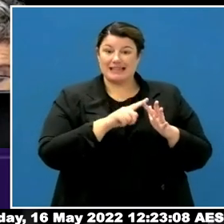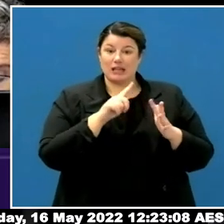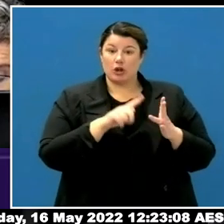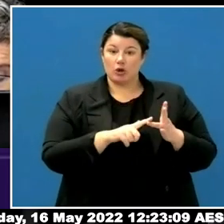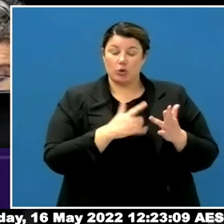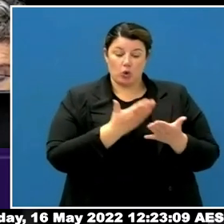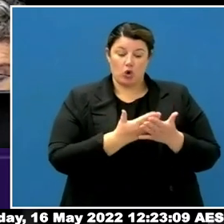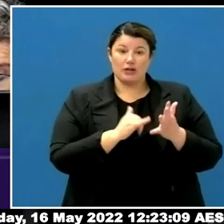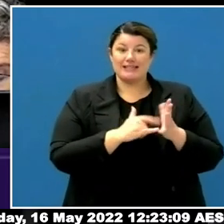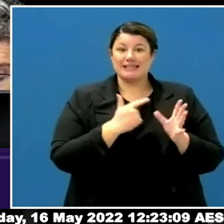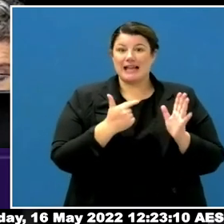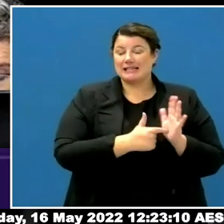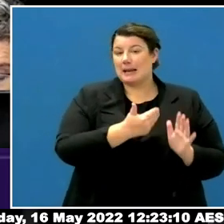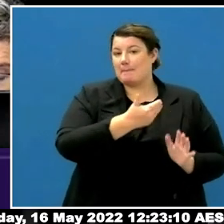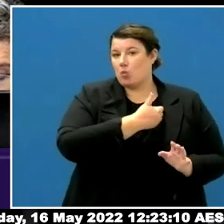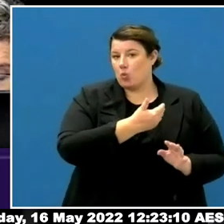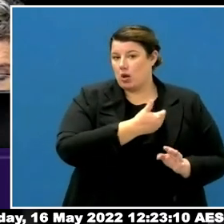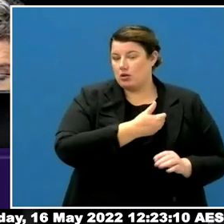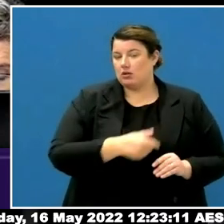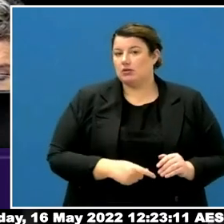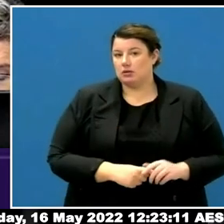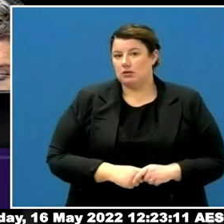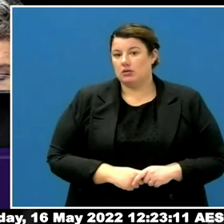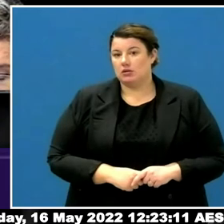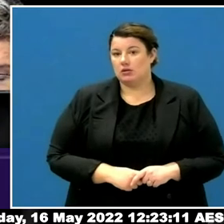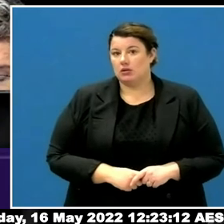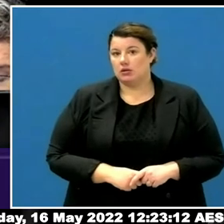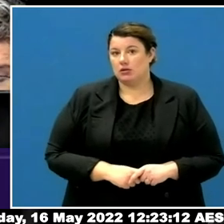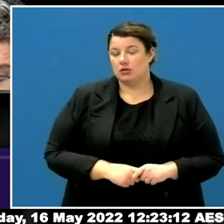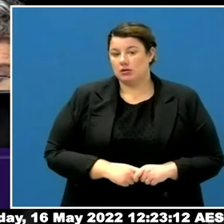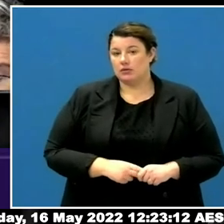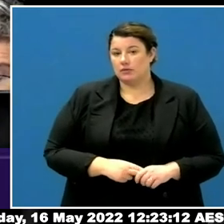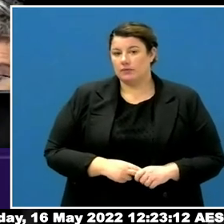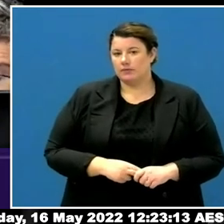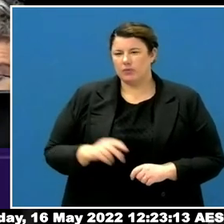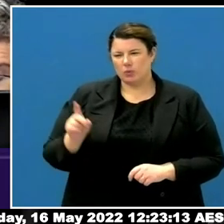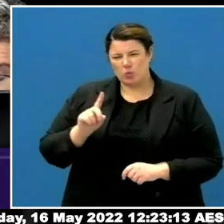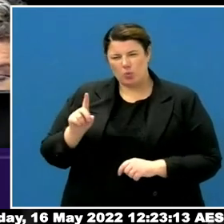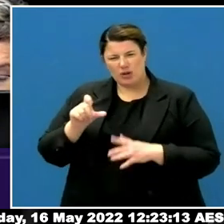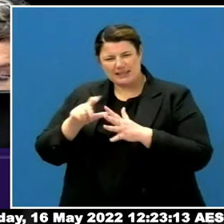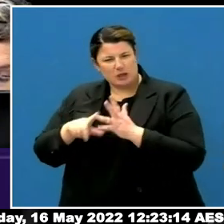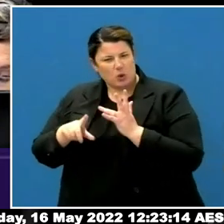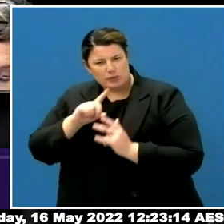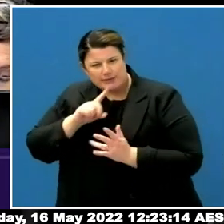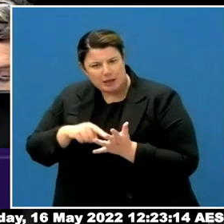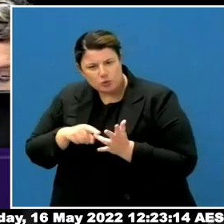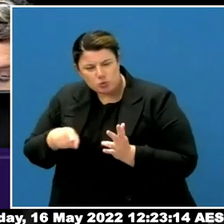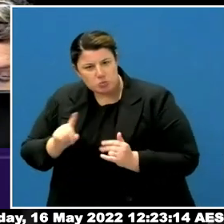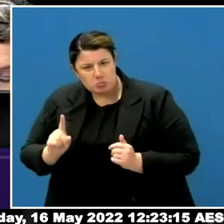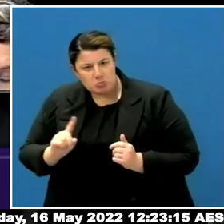And what do you recall the CEO said in that phone call?